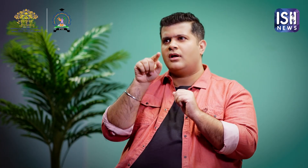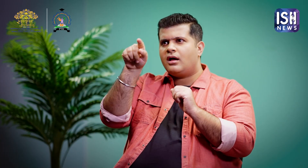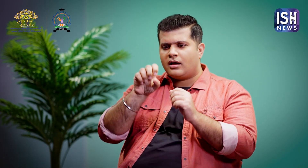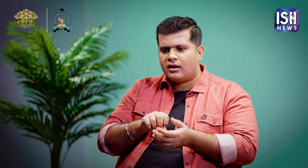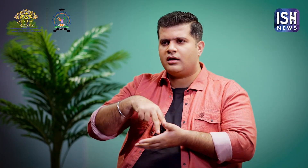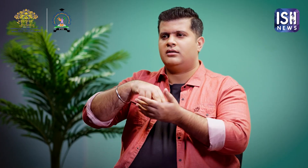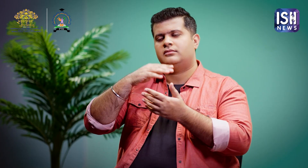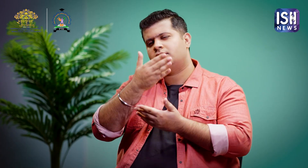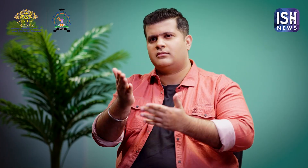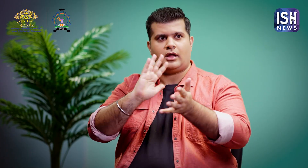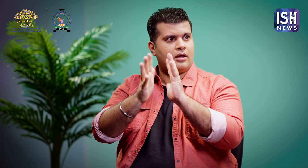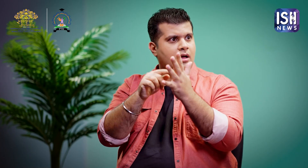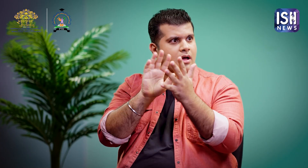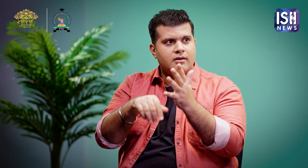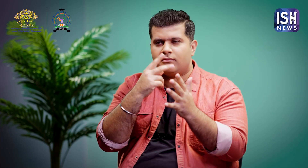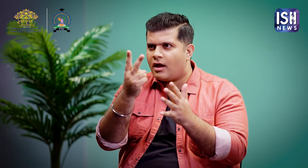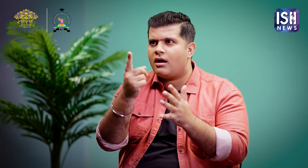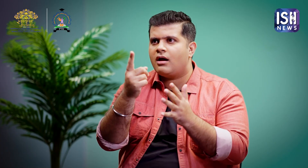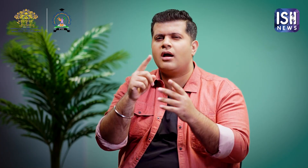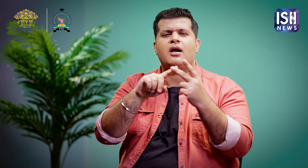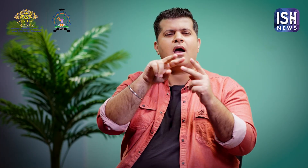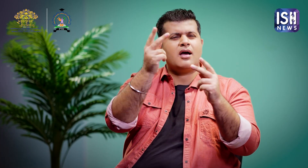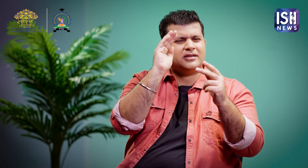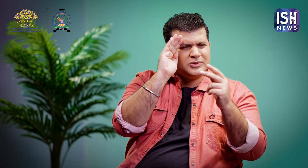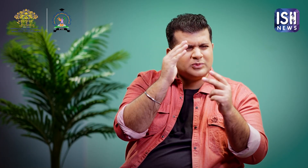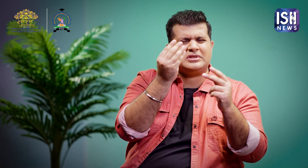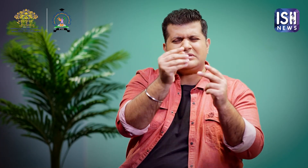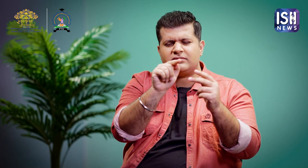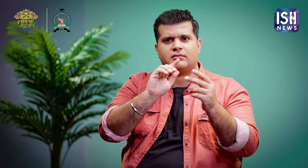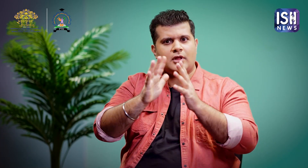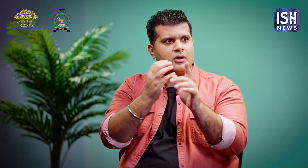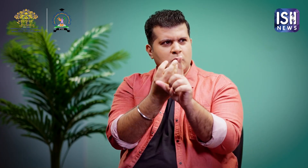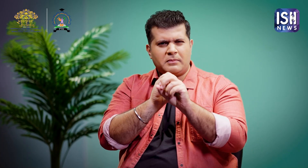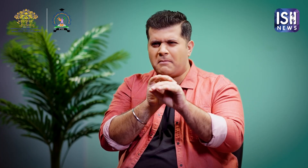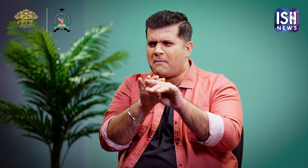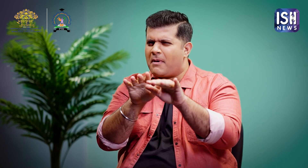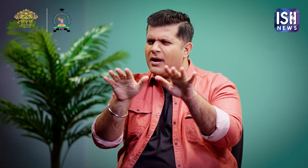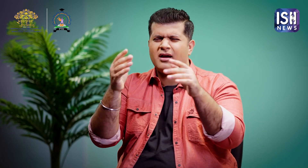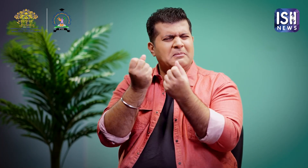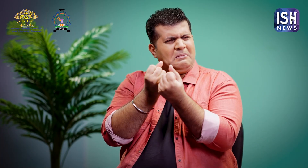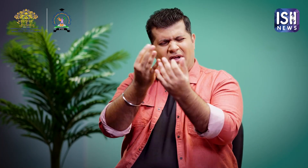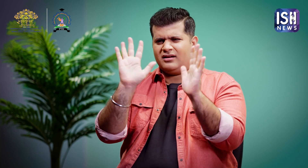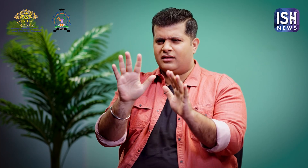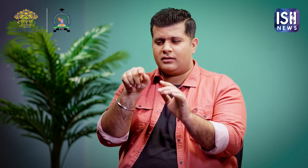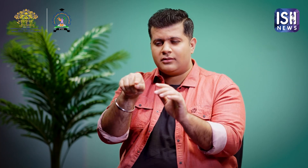However, I’ve noticed that in some cases, it was sung in ISL. Various versions of the National Anthem in ISL have even been uploaded on YouTube.